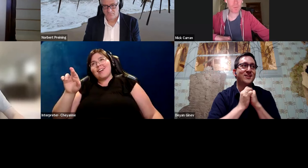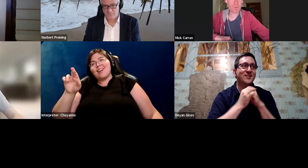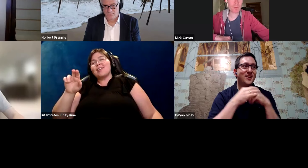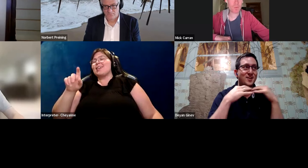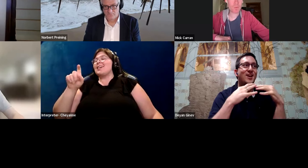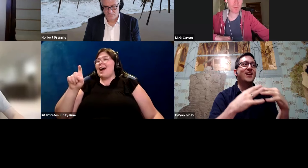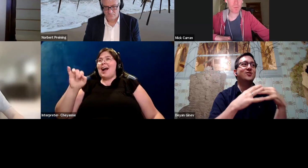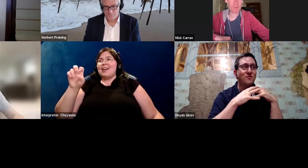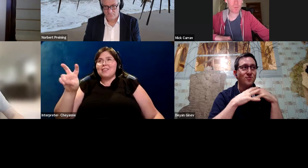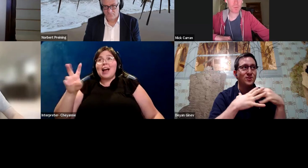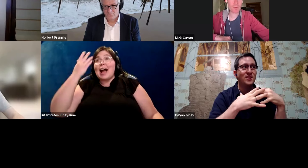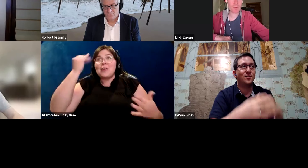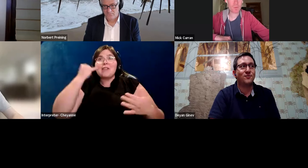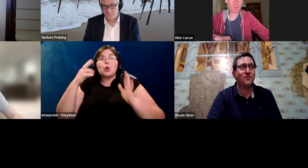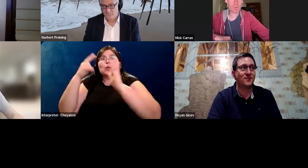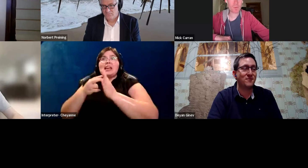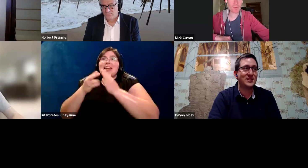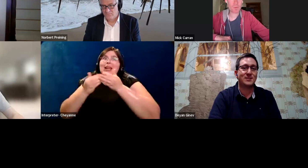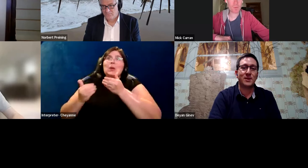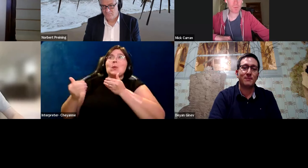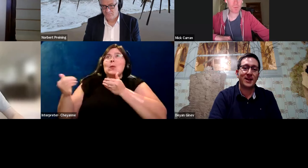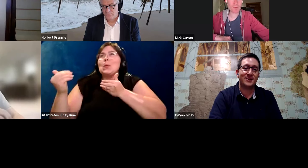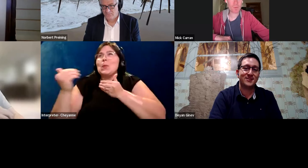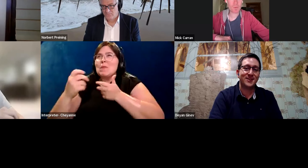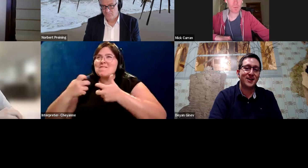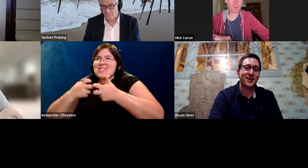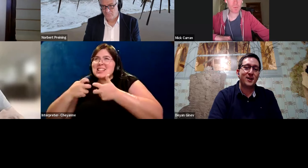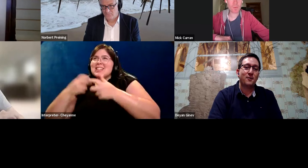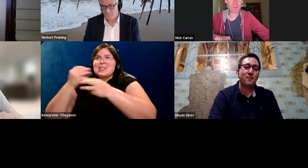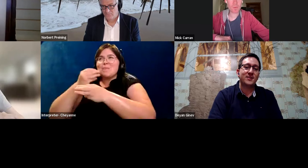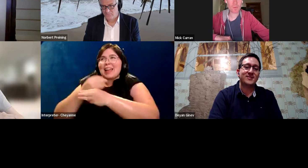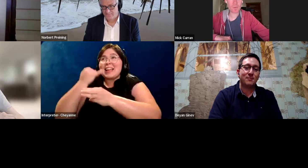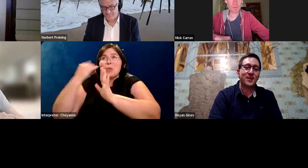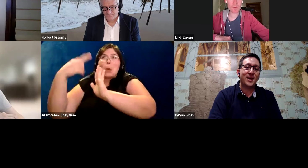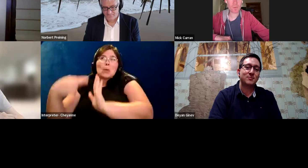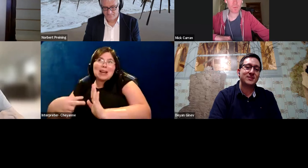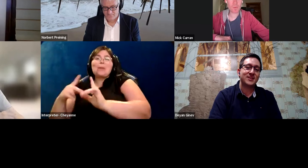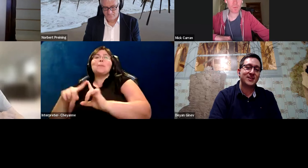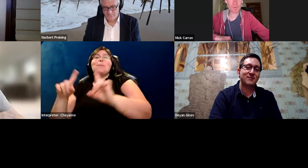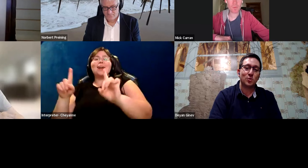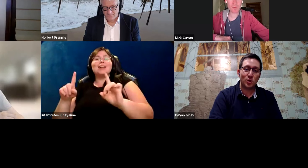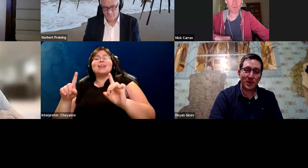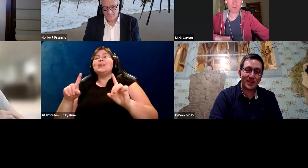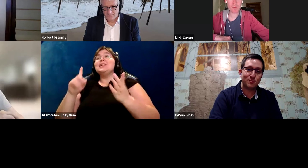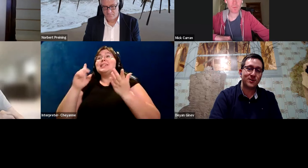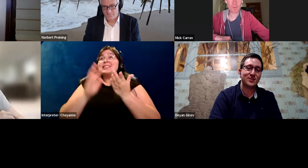at the cutting edge of the frontier of physics and mathematics. But sometimes, even to a human expert,